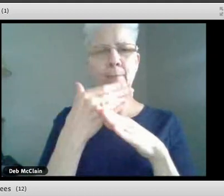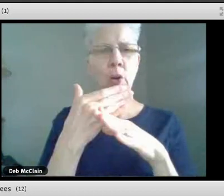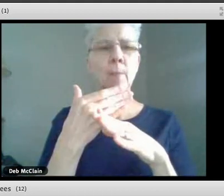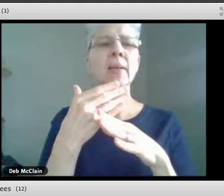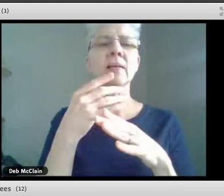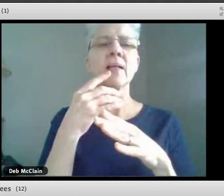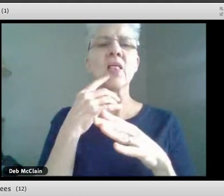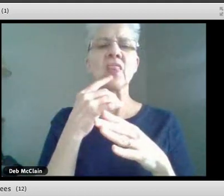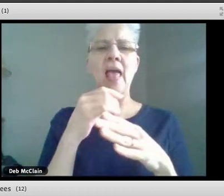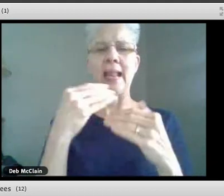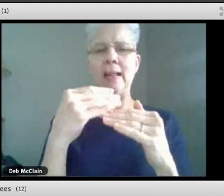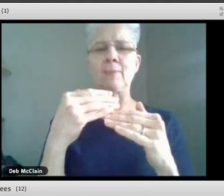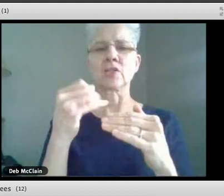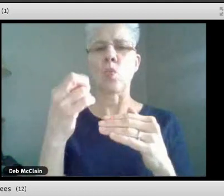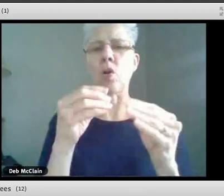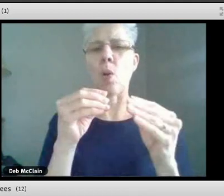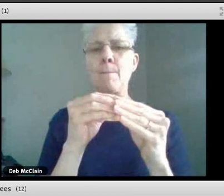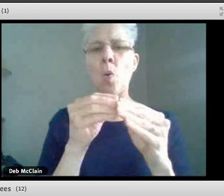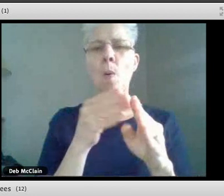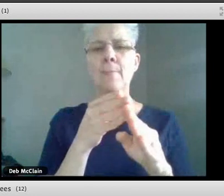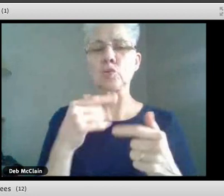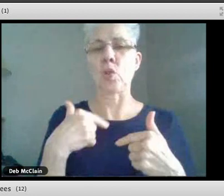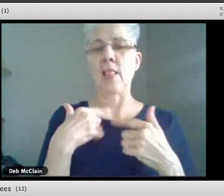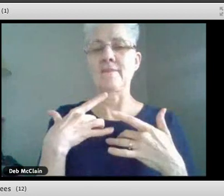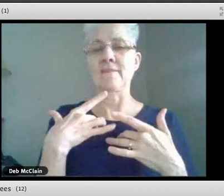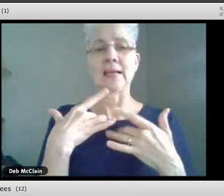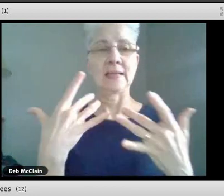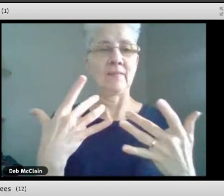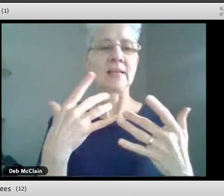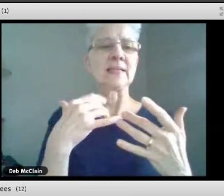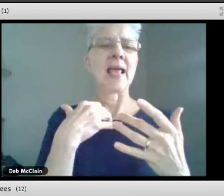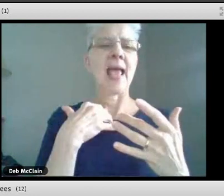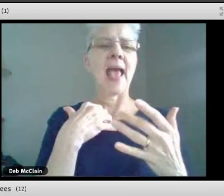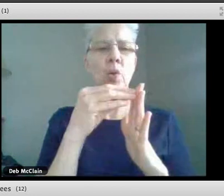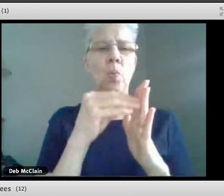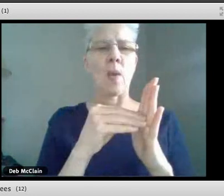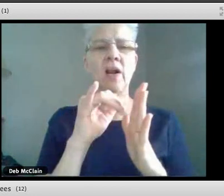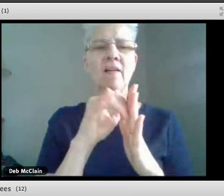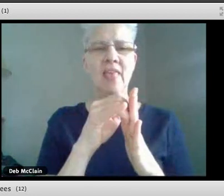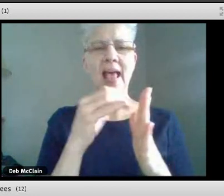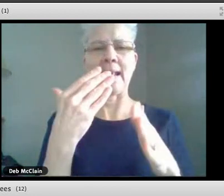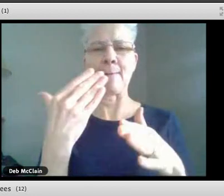that substantially limits one or more major life activities, has a record of such impairment